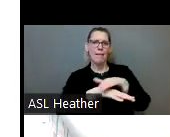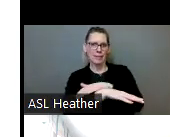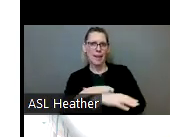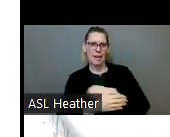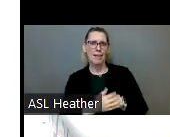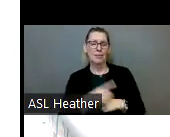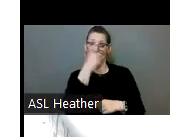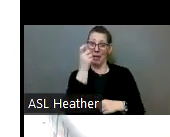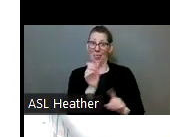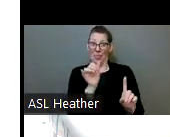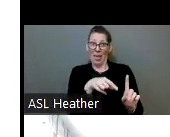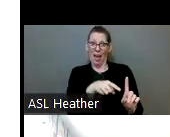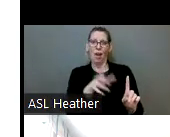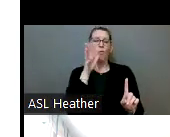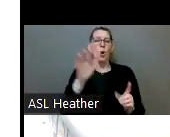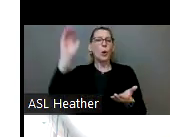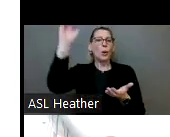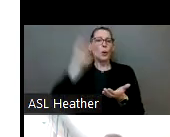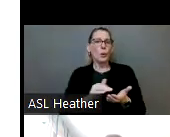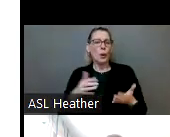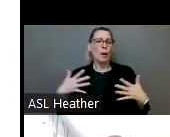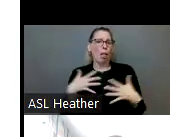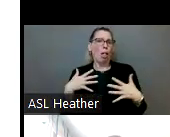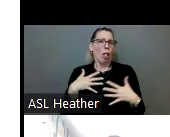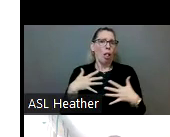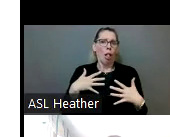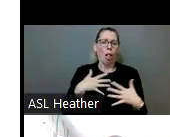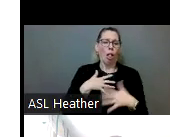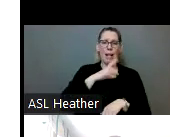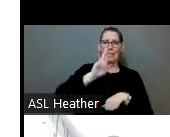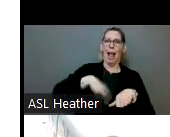that will help alleviate some of those fears that are natural when people step into new